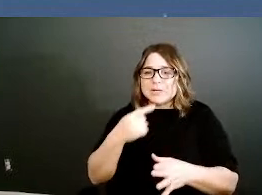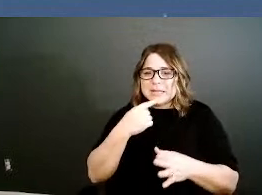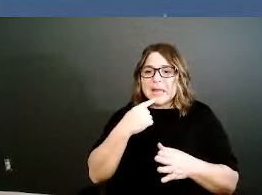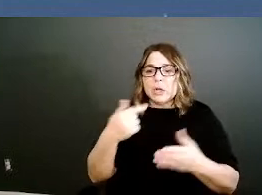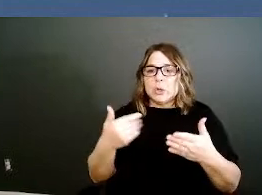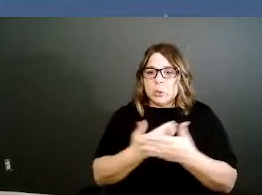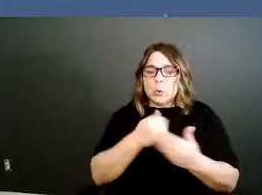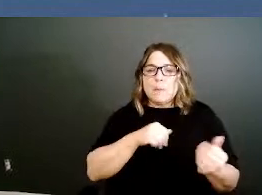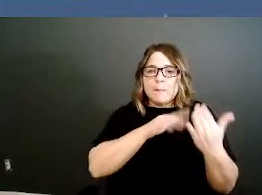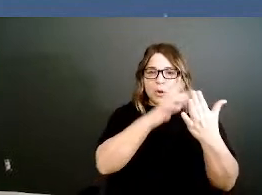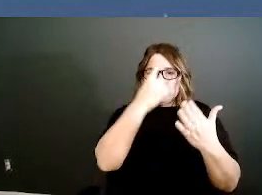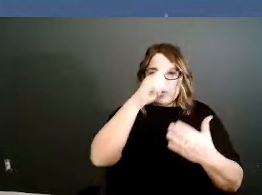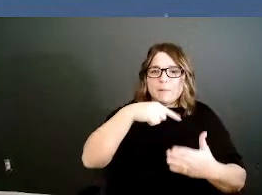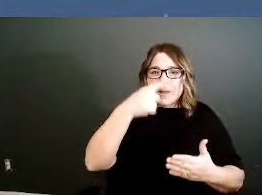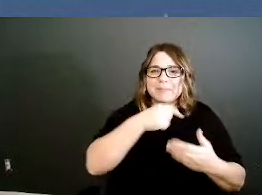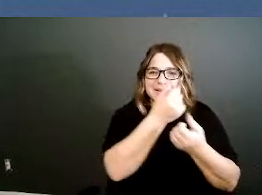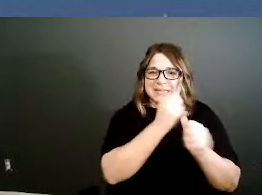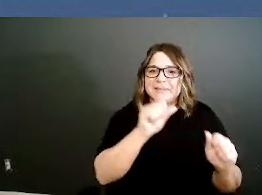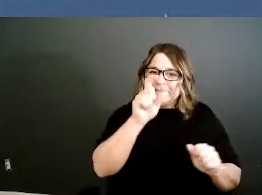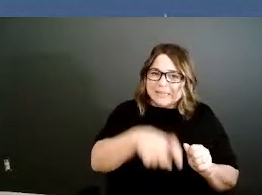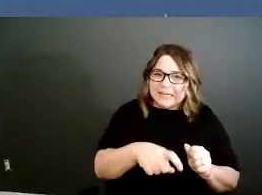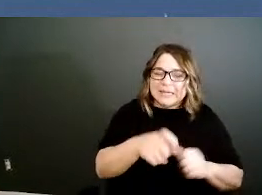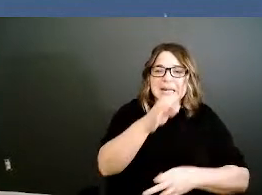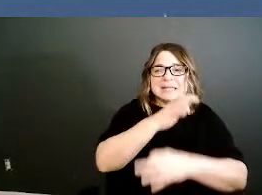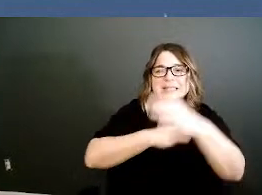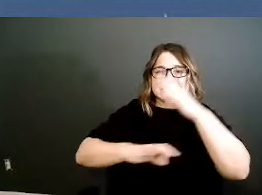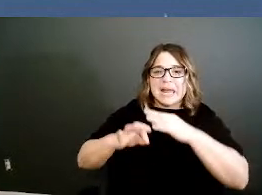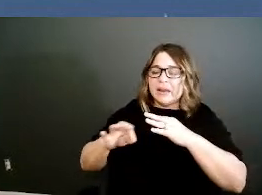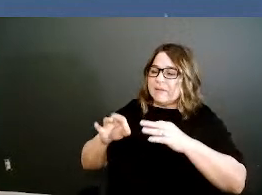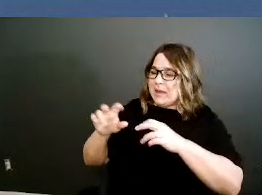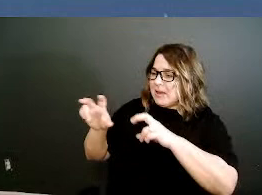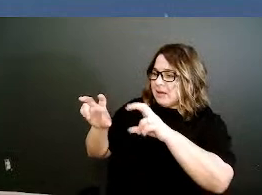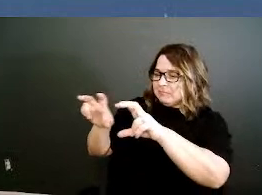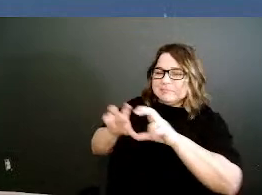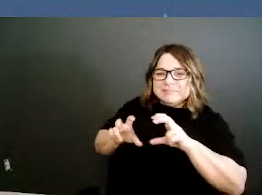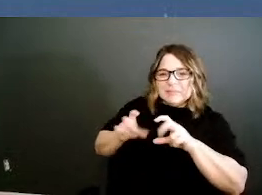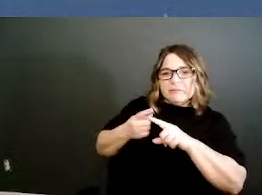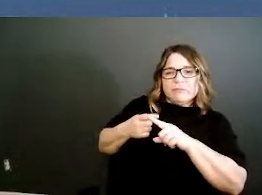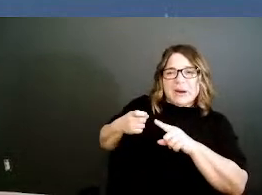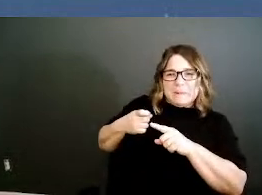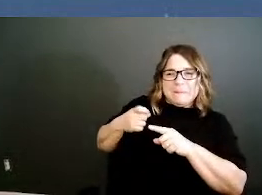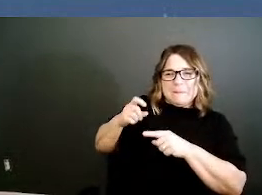OF DIE VESTING JUST A LITTLE BIT JACOB FREY WANTS TO DOUBLE DOWN. THE PROBLEM IS JACOB, IT'S NOT YOUR MONEY.